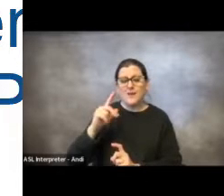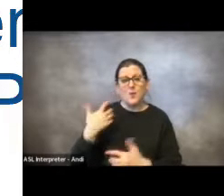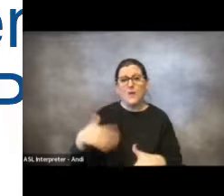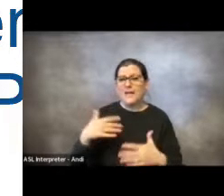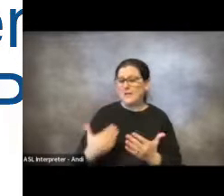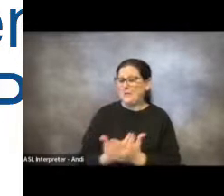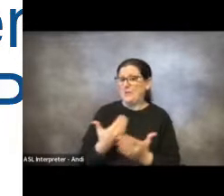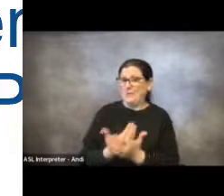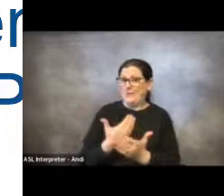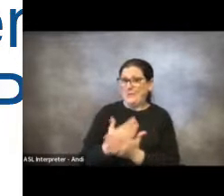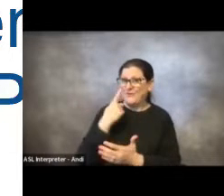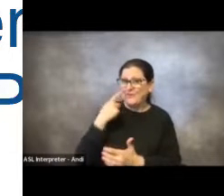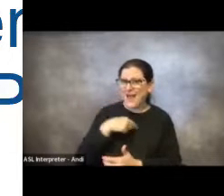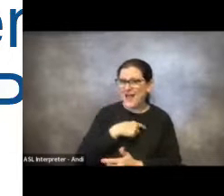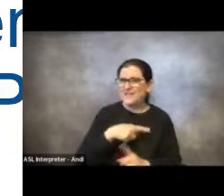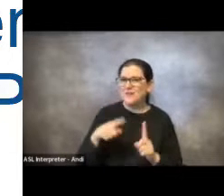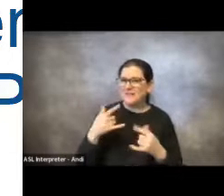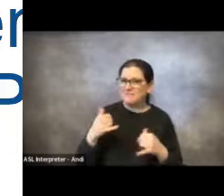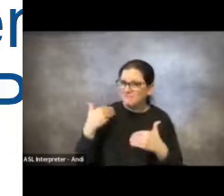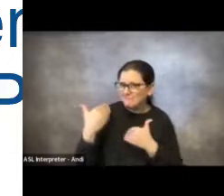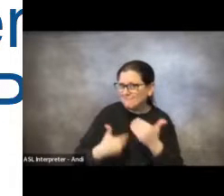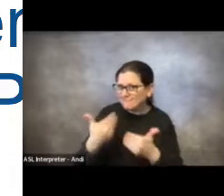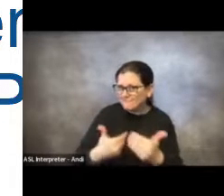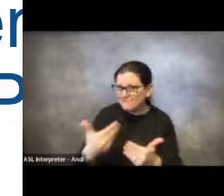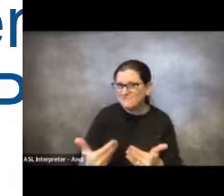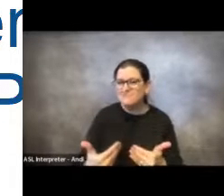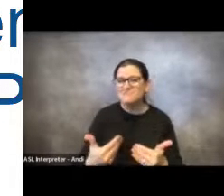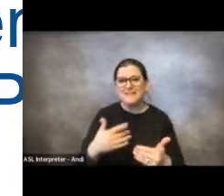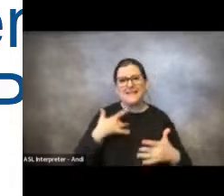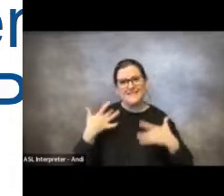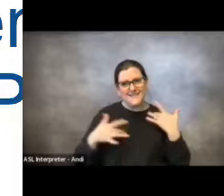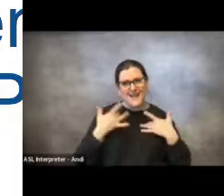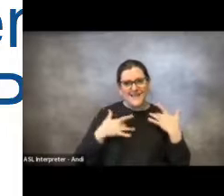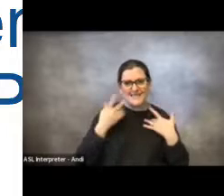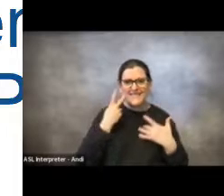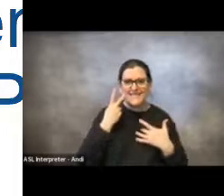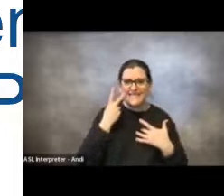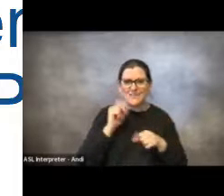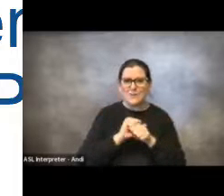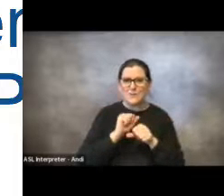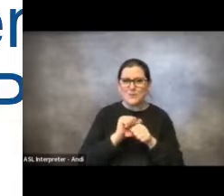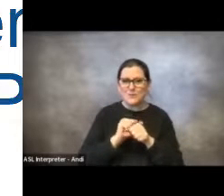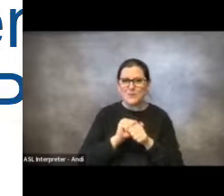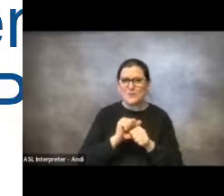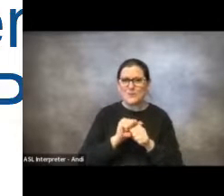but we're moving along. And it's it's exciting to see the work that can be done and the the